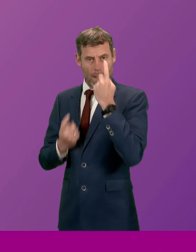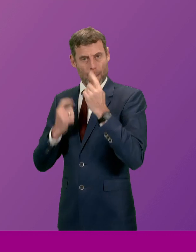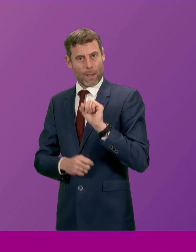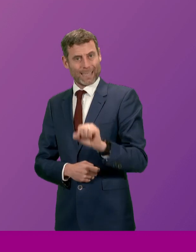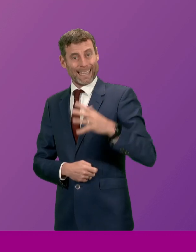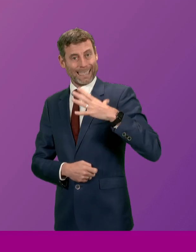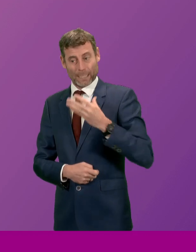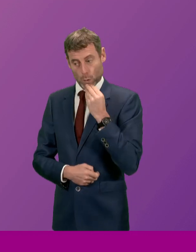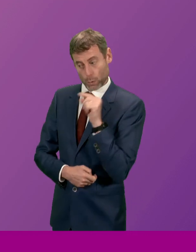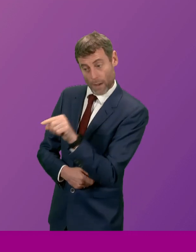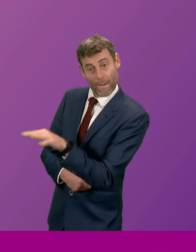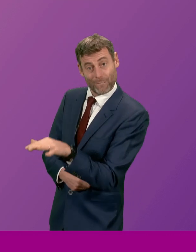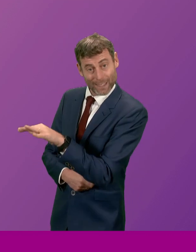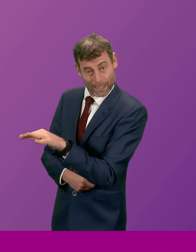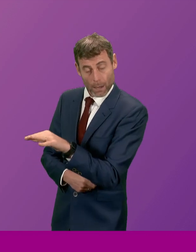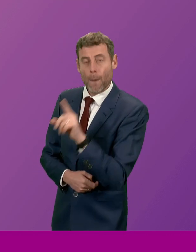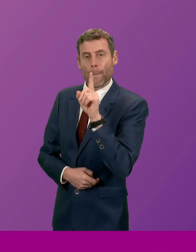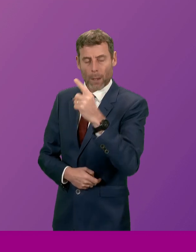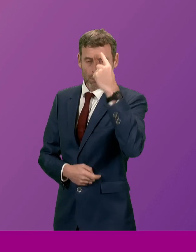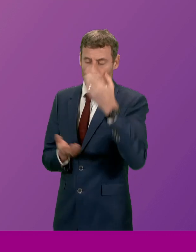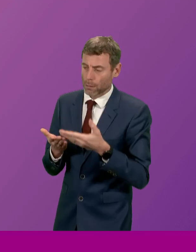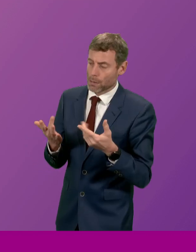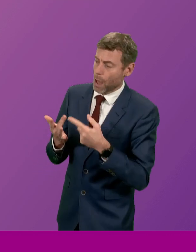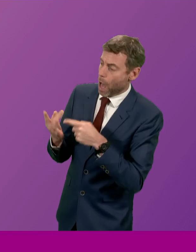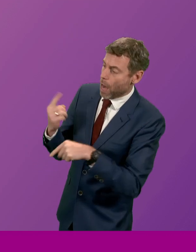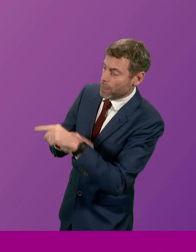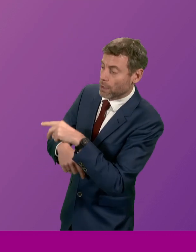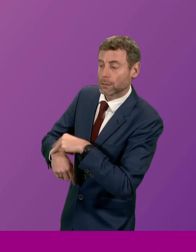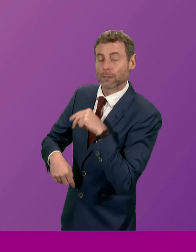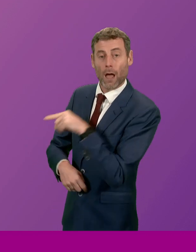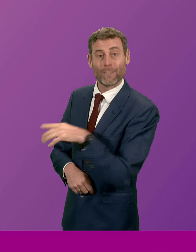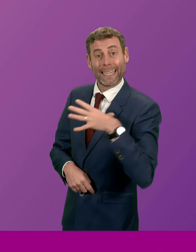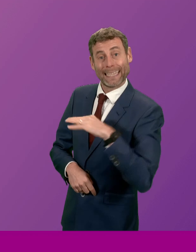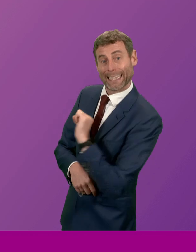facility against the needs of other members of staff. They should also consider if other staff